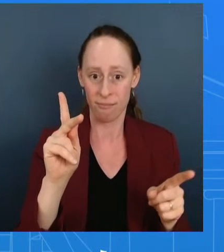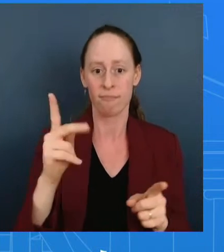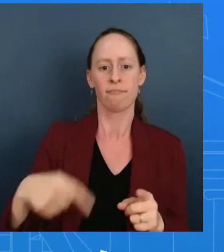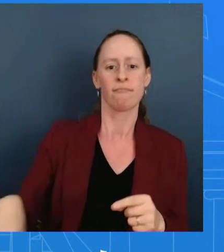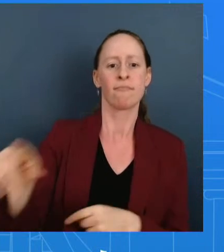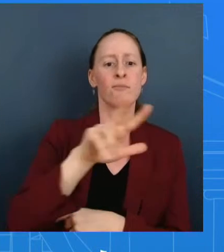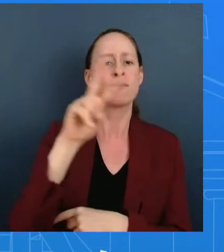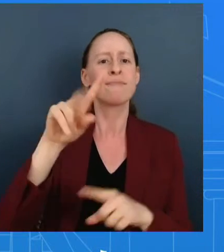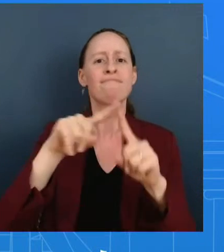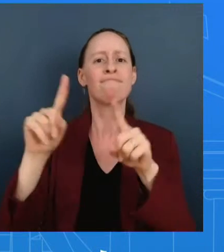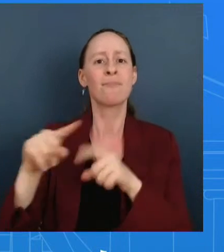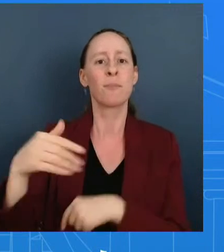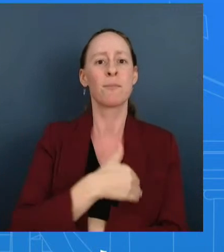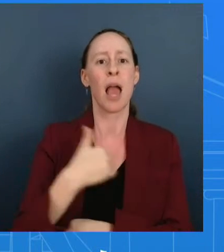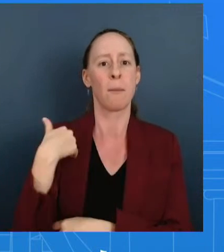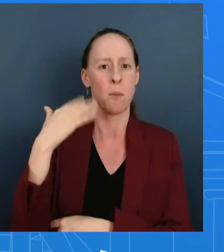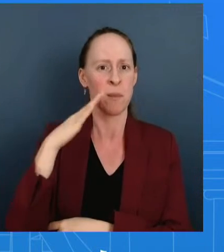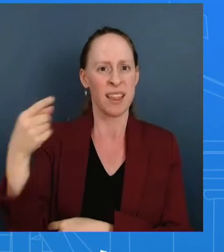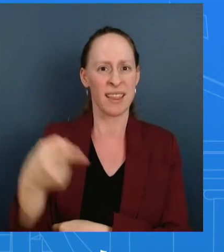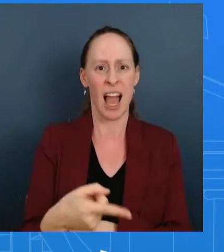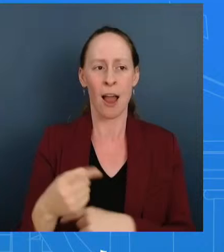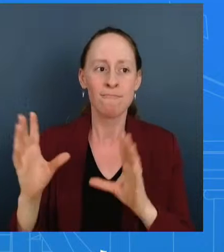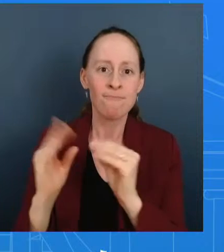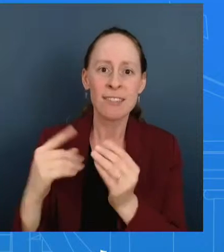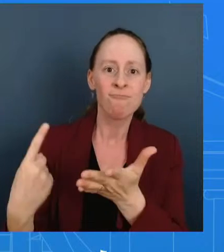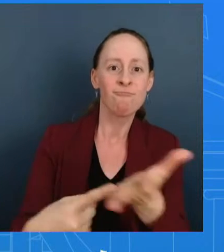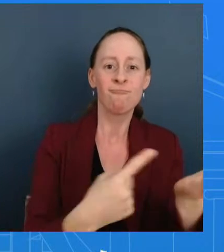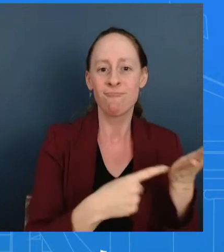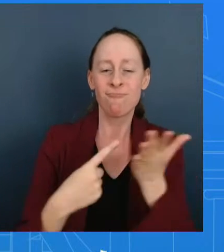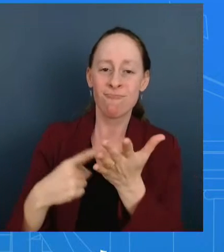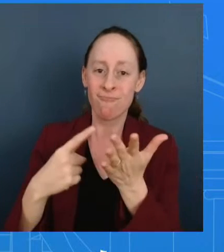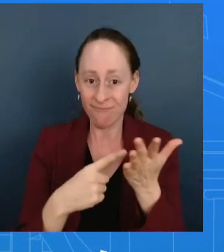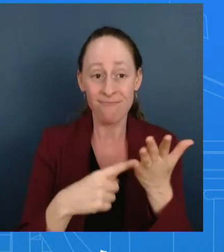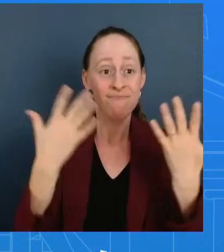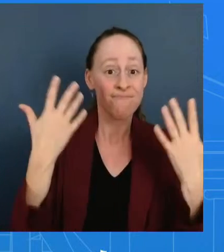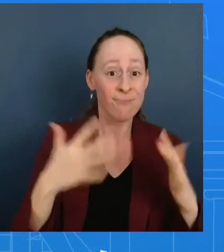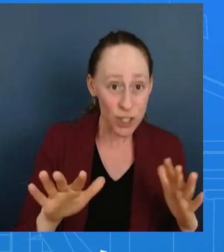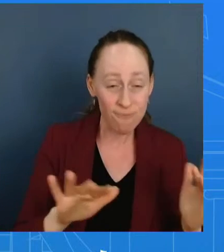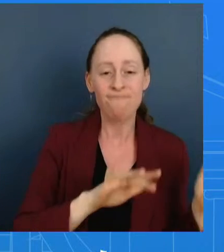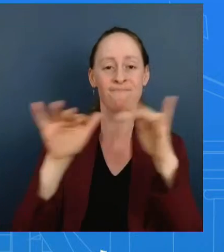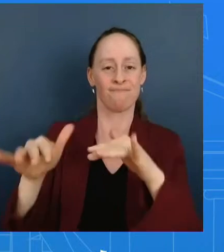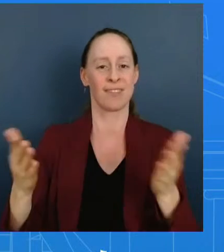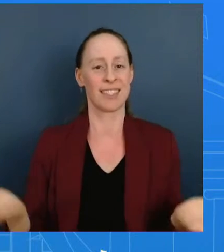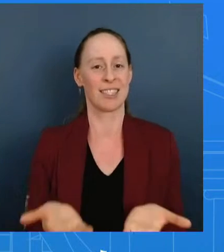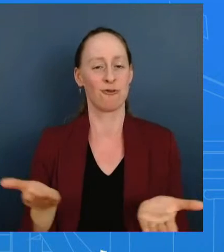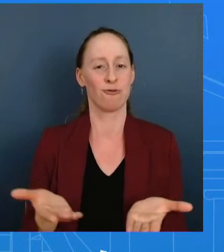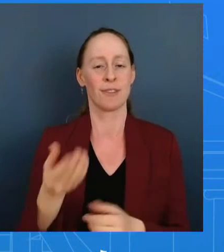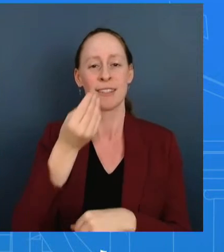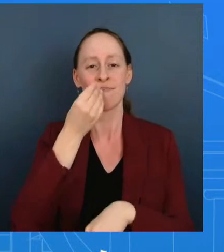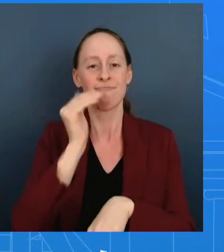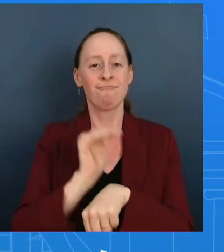NATO leaders for a dinner, again, here at the White House. On Thursday morning, NATO will hold a meeting with the EU and with NATO's